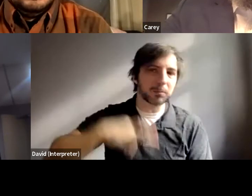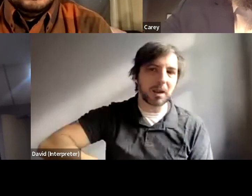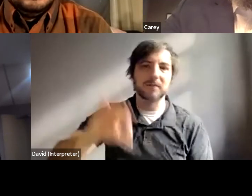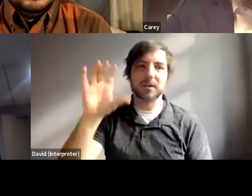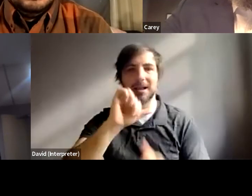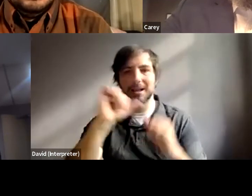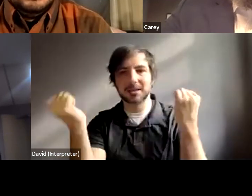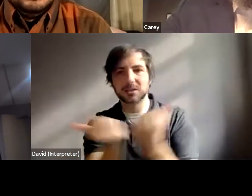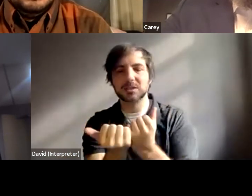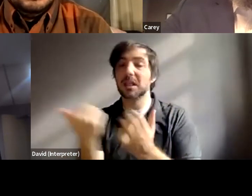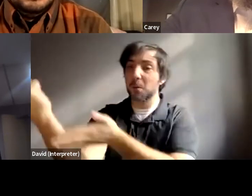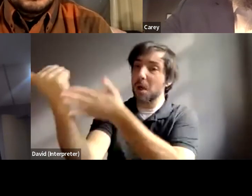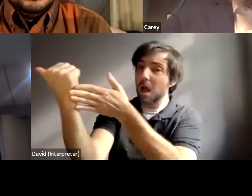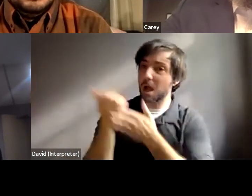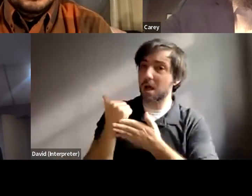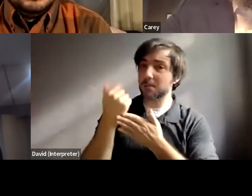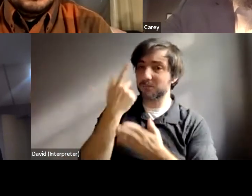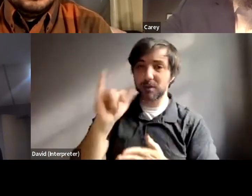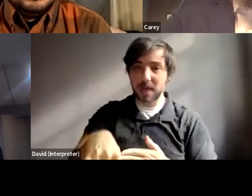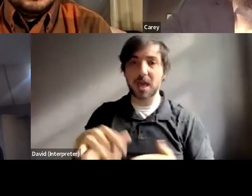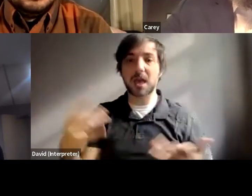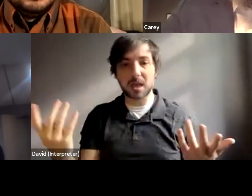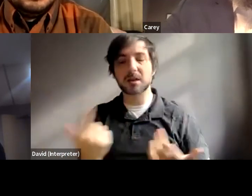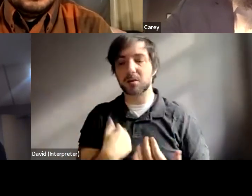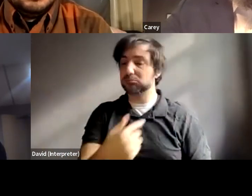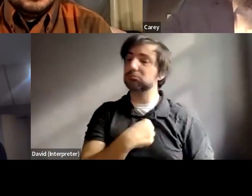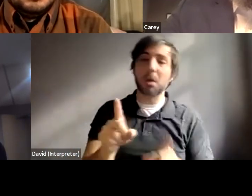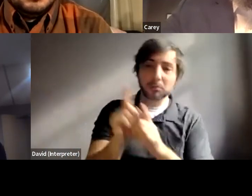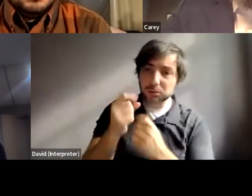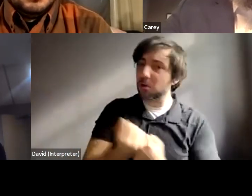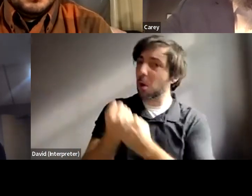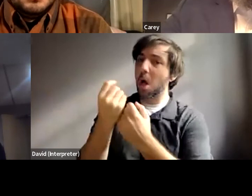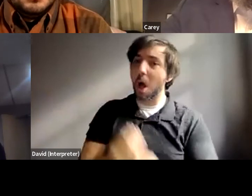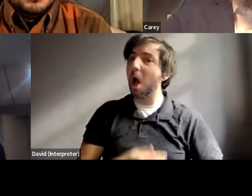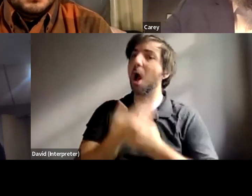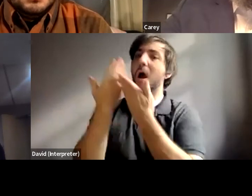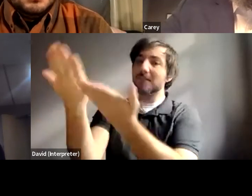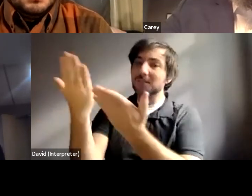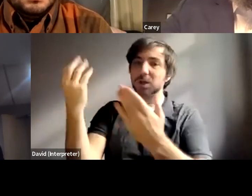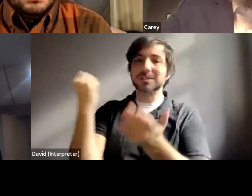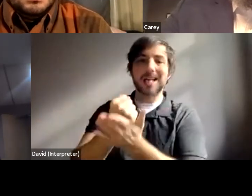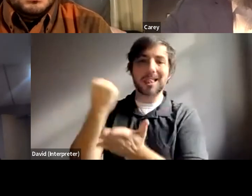that situation. We also offer scholarship s to people that qualify. That's all done through